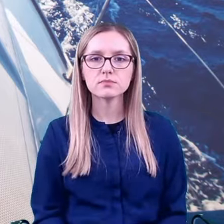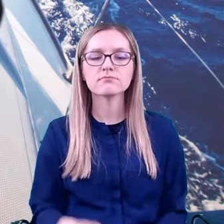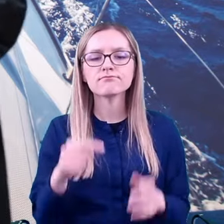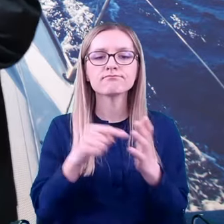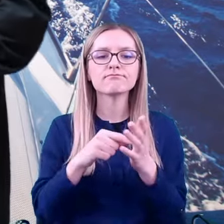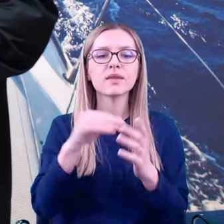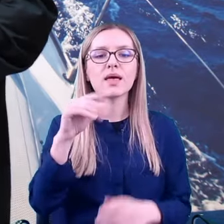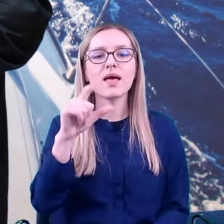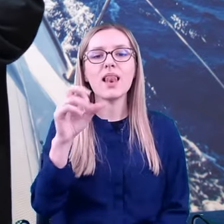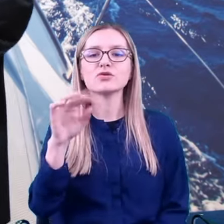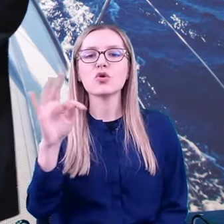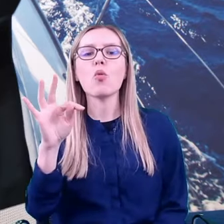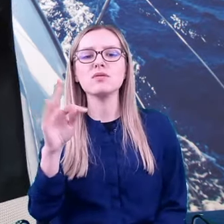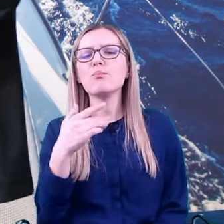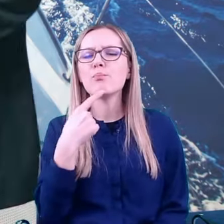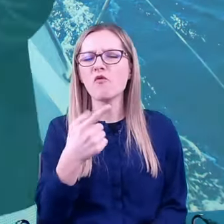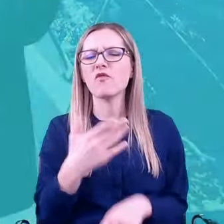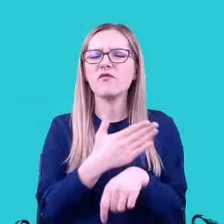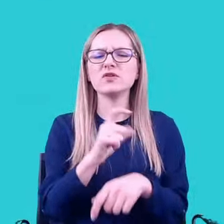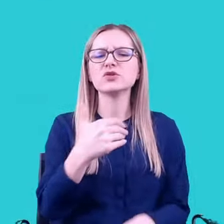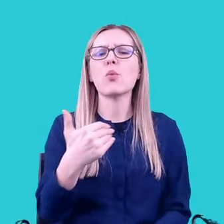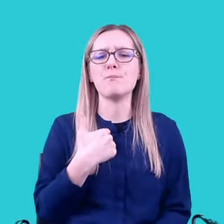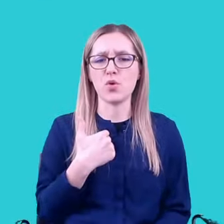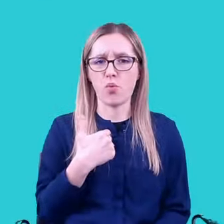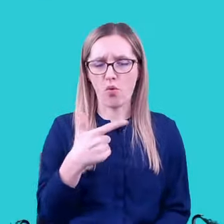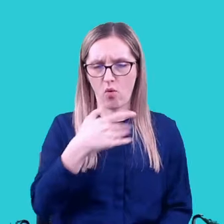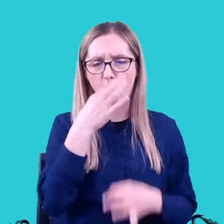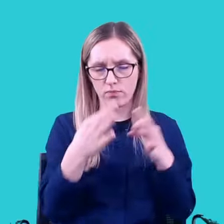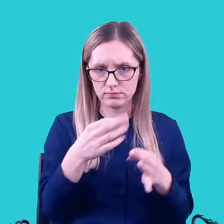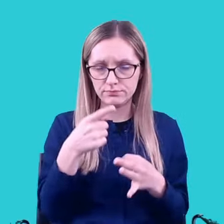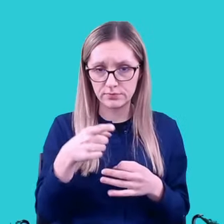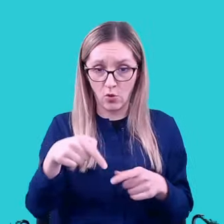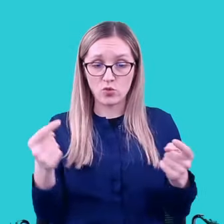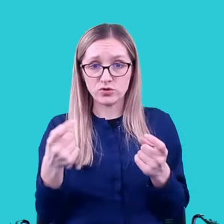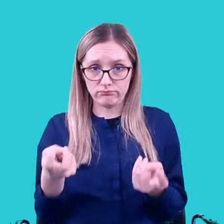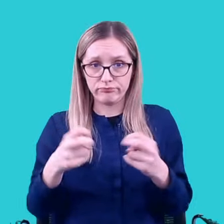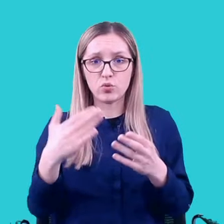It conducts protons, so a proton can move to the other side.